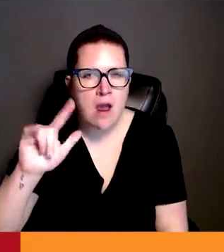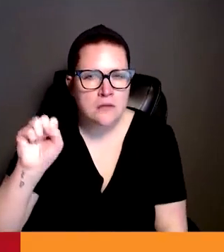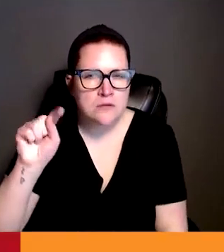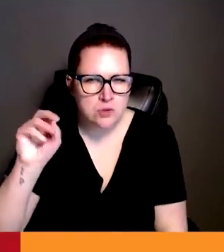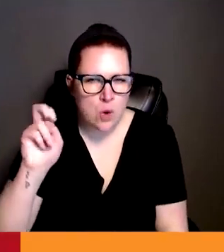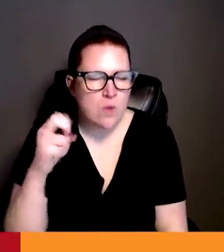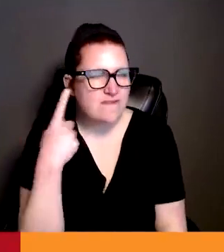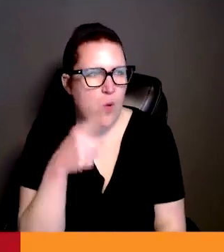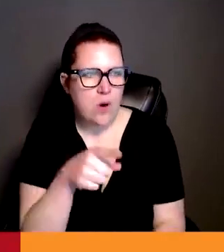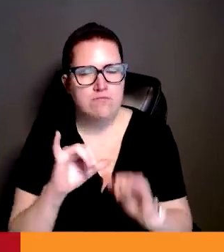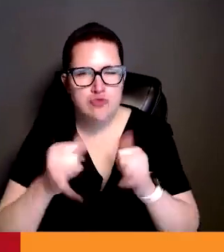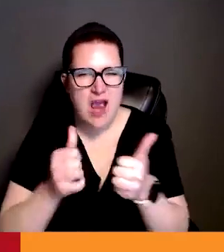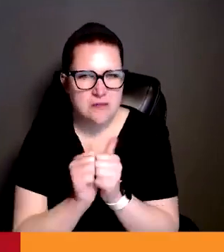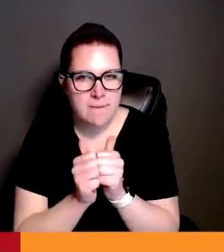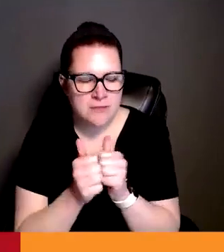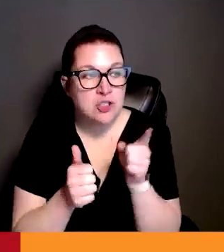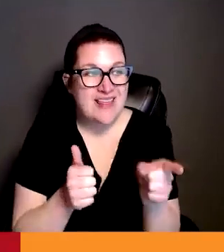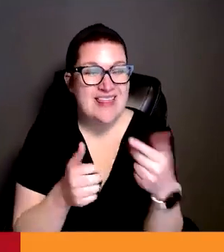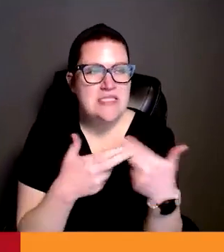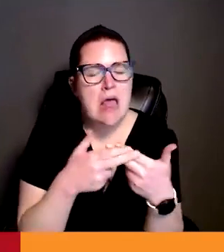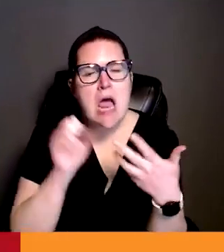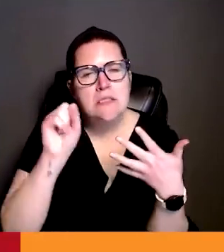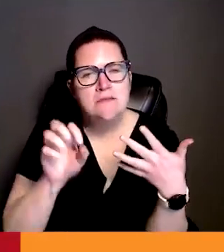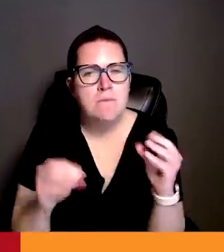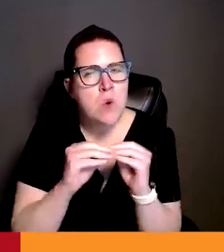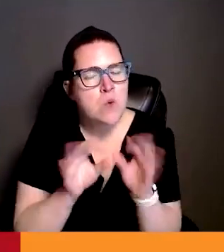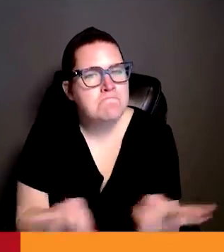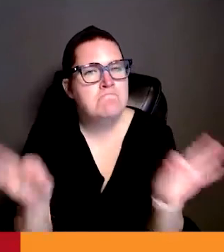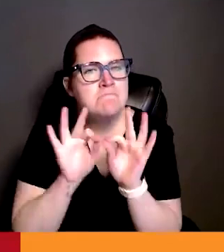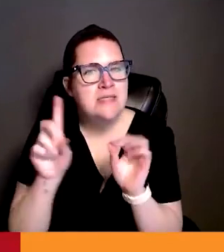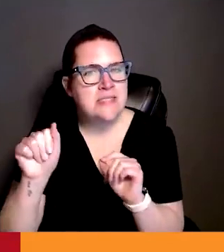this slide is providing the key dates for phase one.